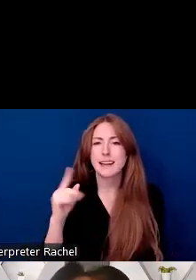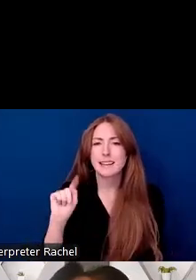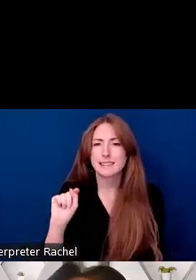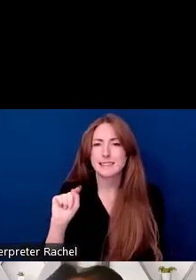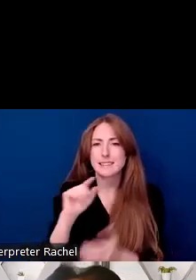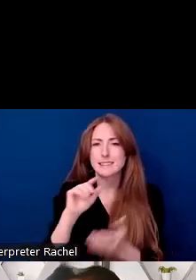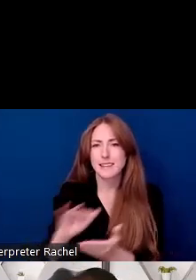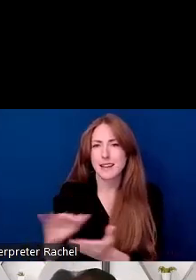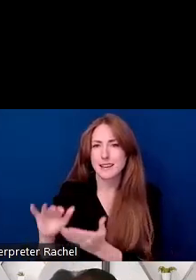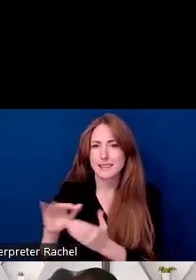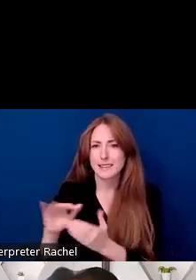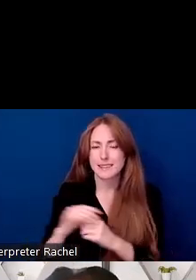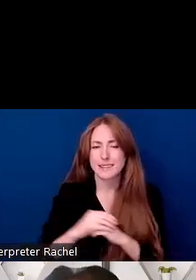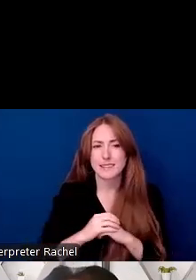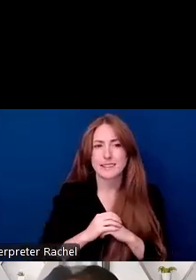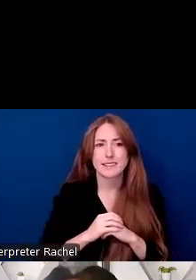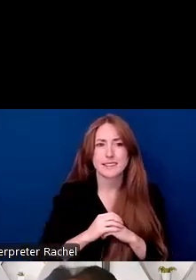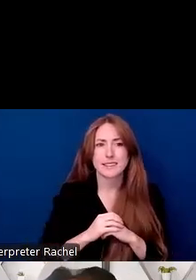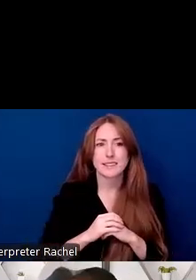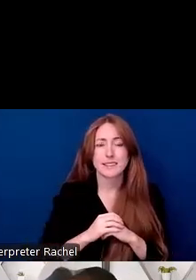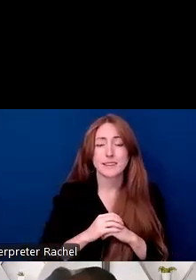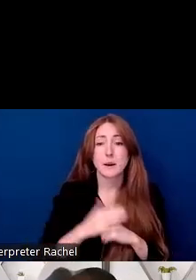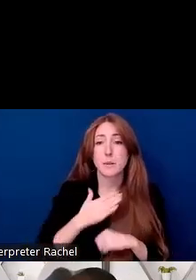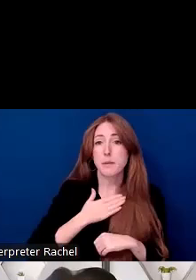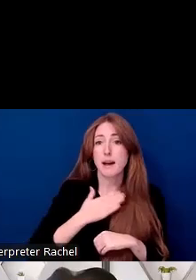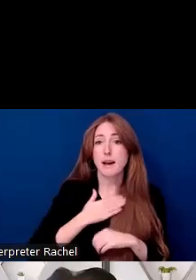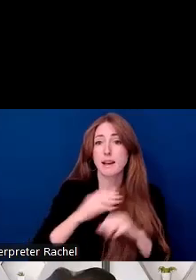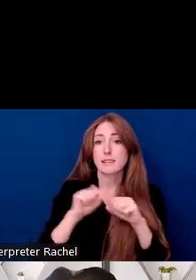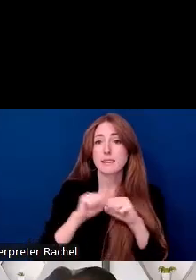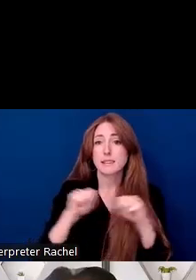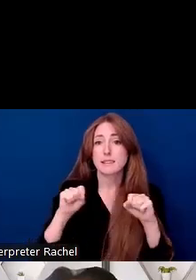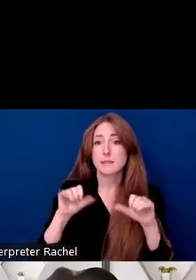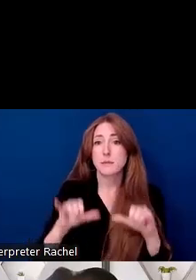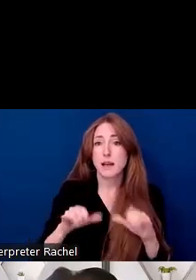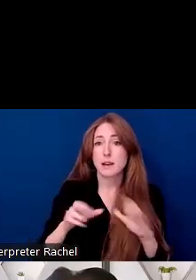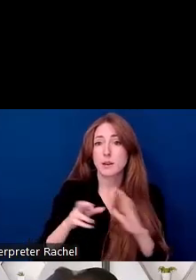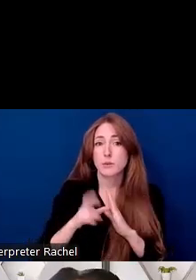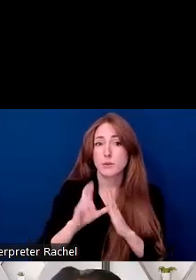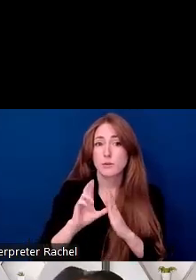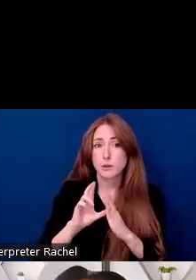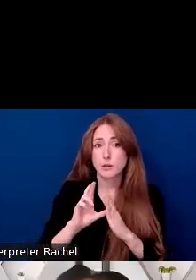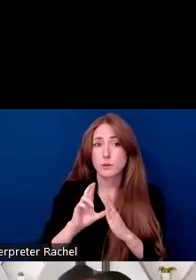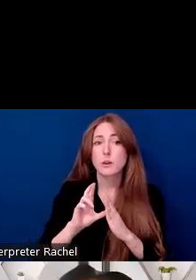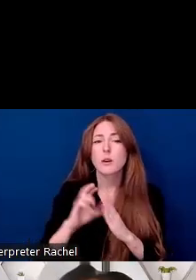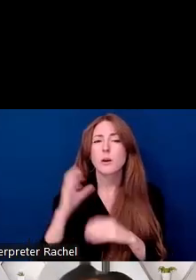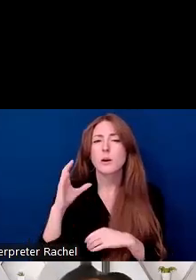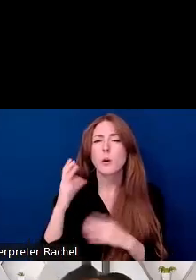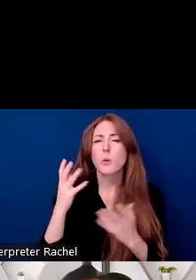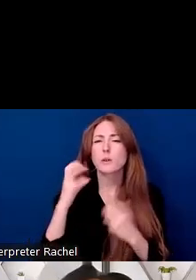So, this systematic review aimed to estimate the enrollment adherence and retention rates of KT